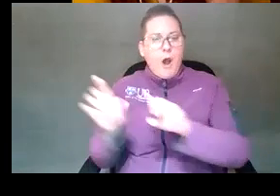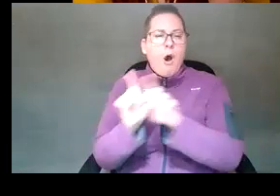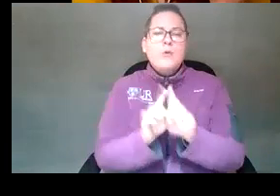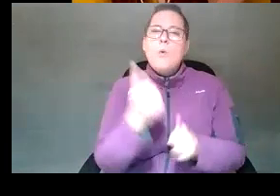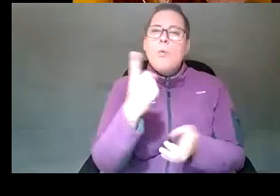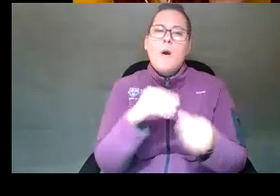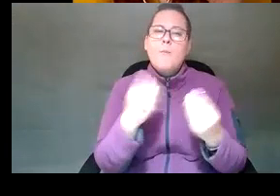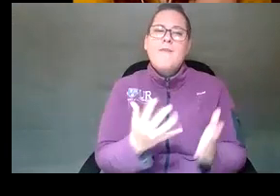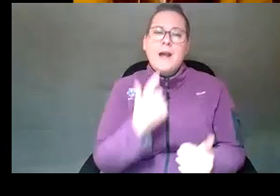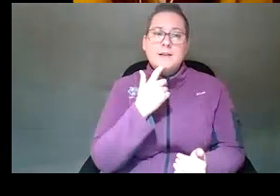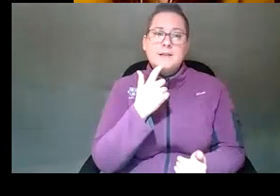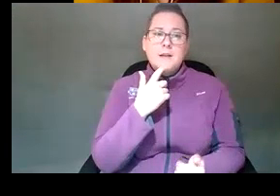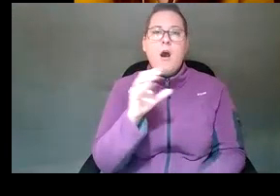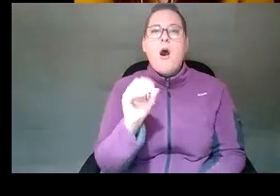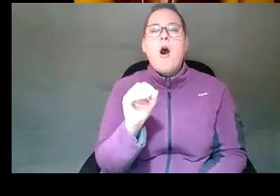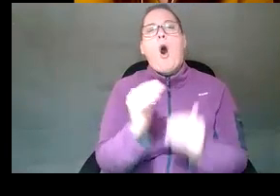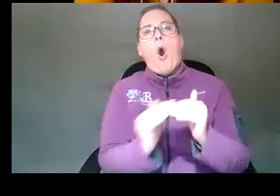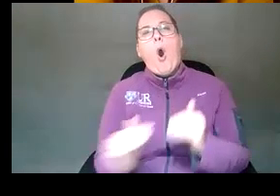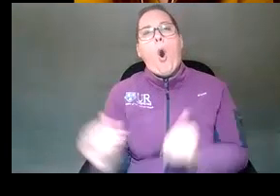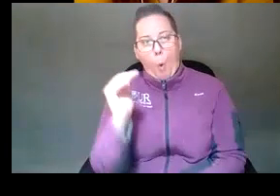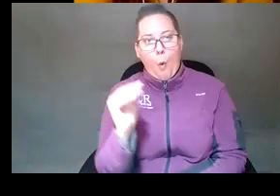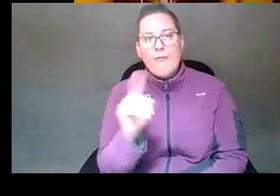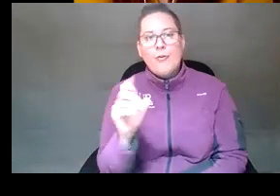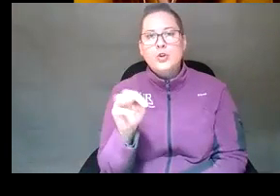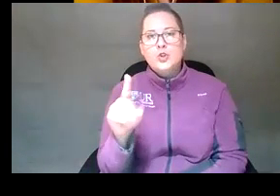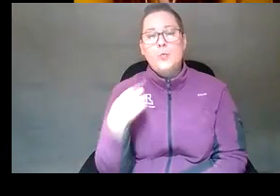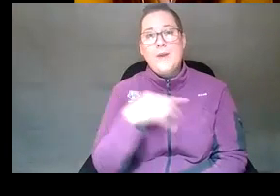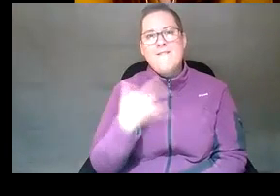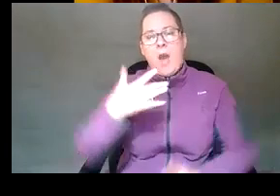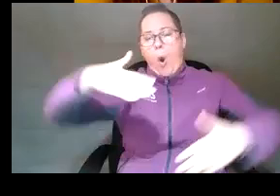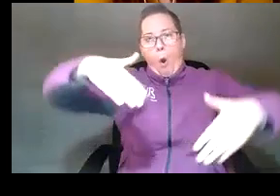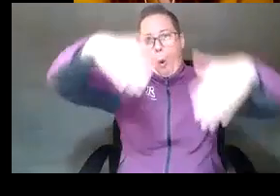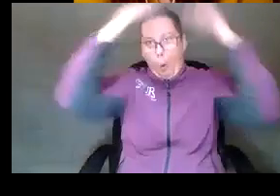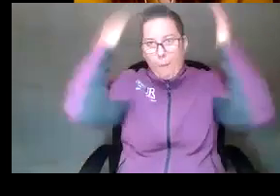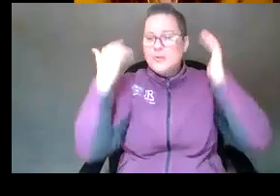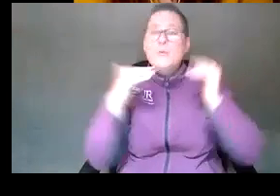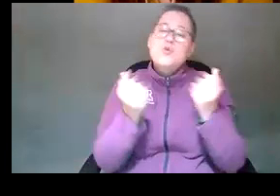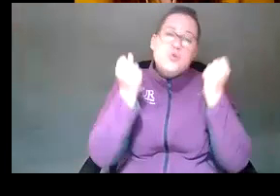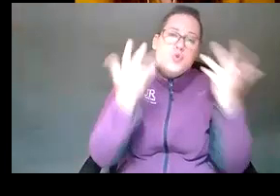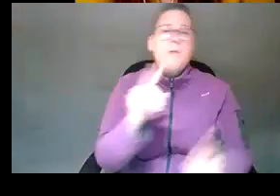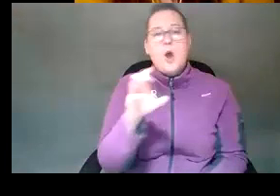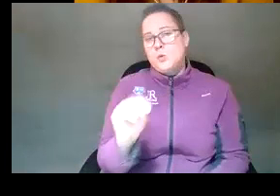over zoomed so a lot of us may be feeling over zoomed on some days and that sometimes just adding